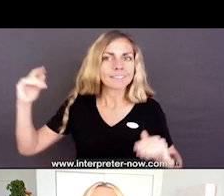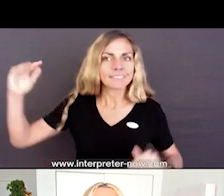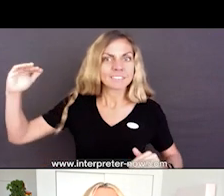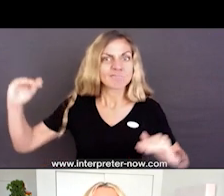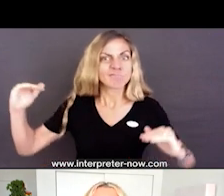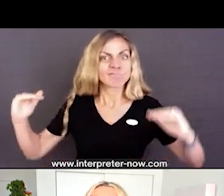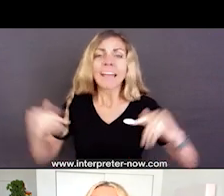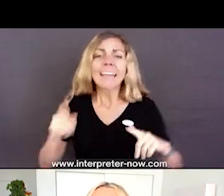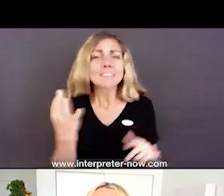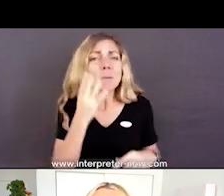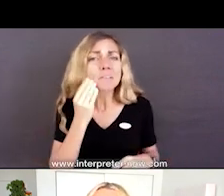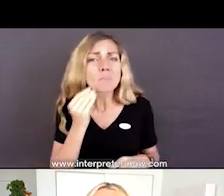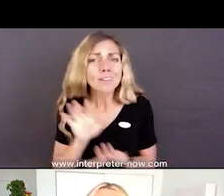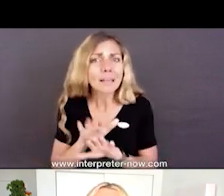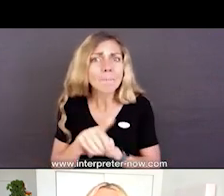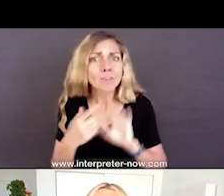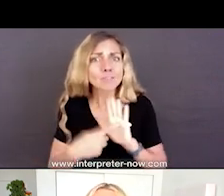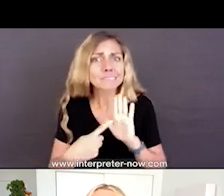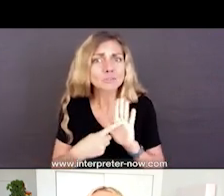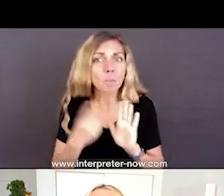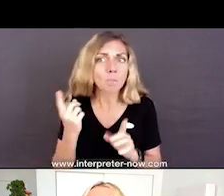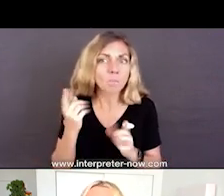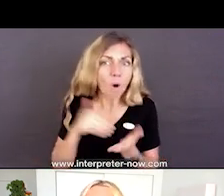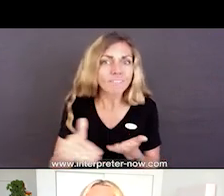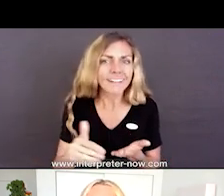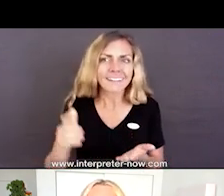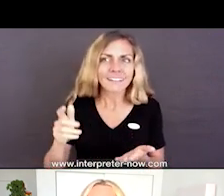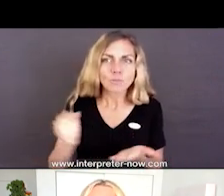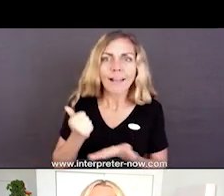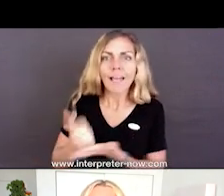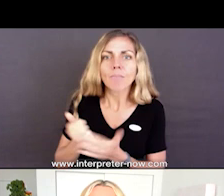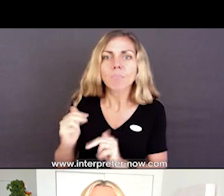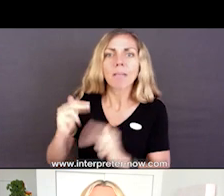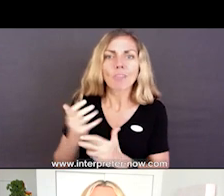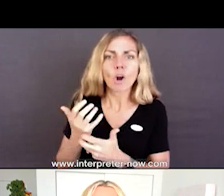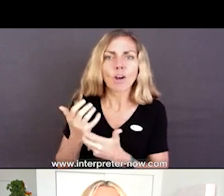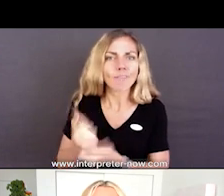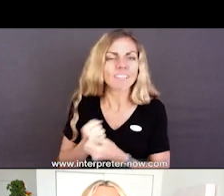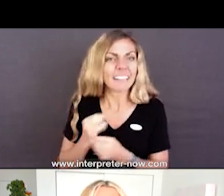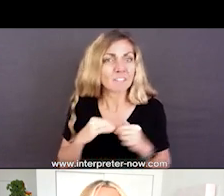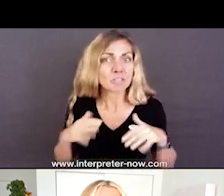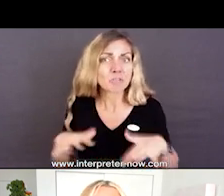If somebody has experienced impostor syndrome regularly, you can help build their confidence.